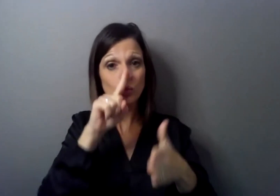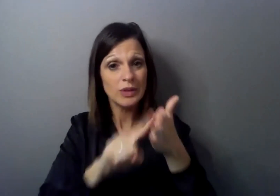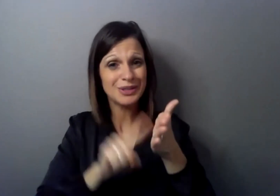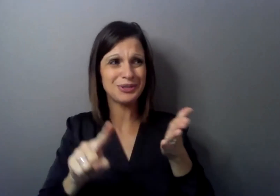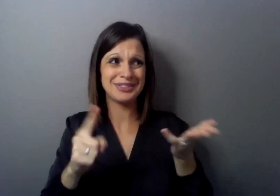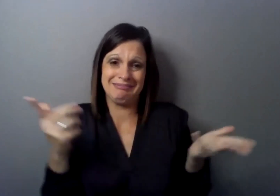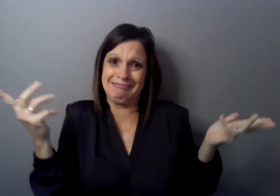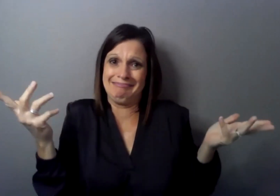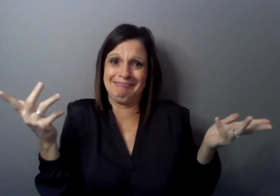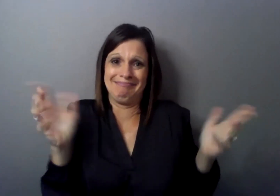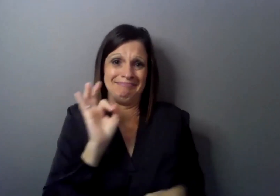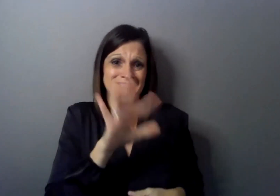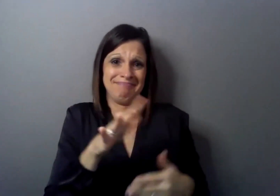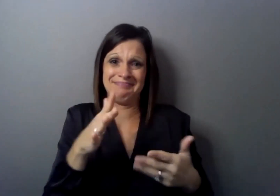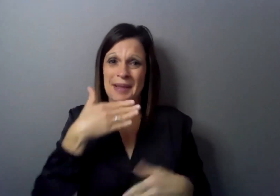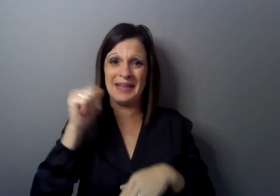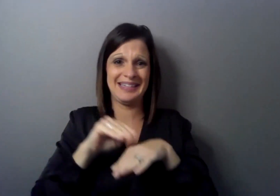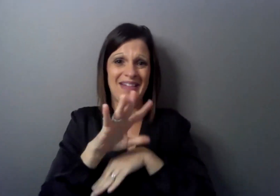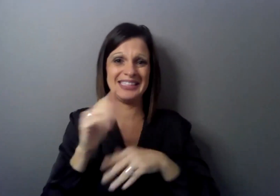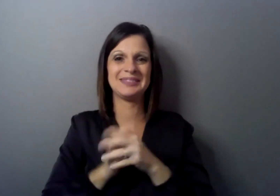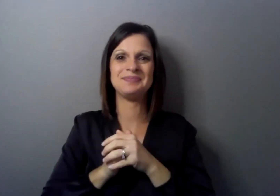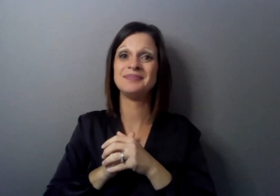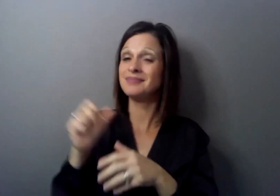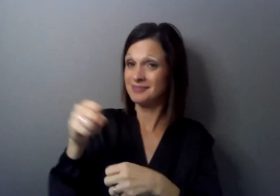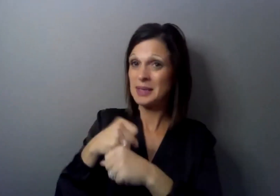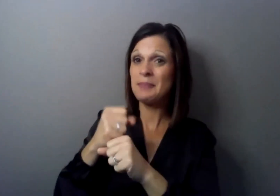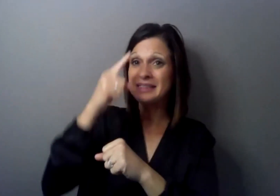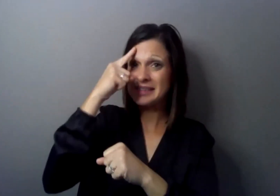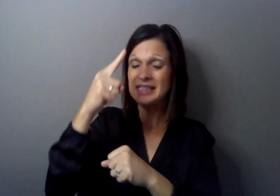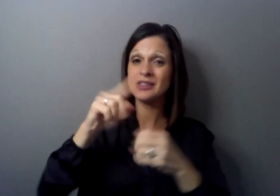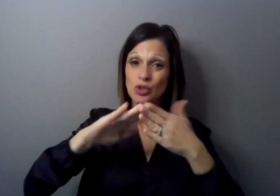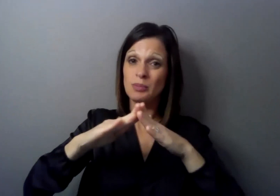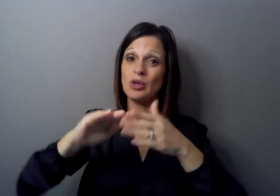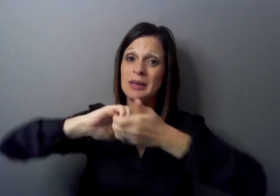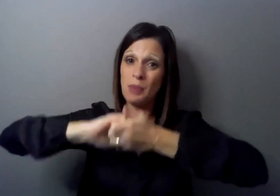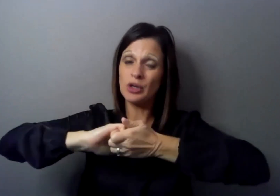That is probably the best advice I can do on that one. That makes the most sense the community partnership